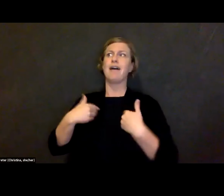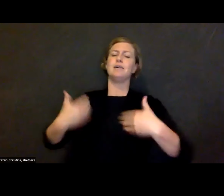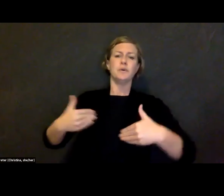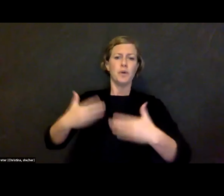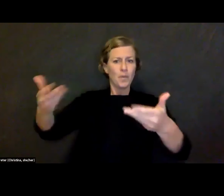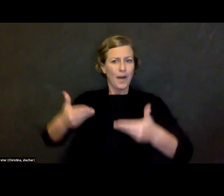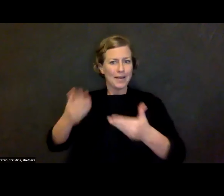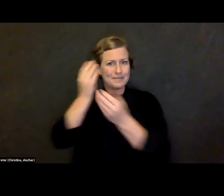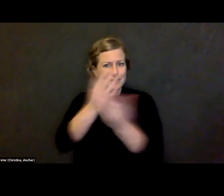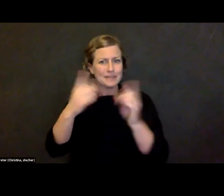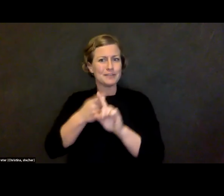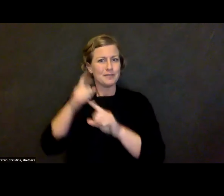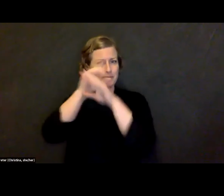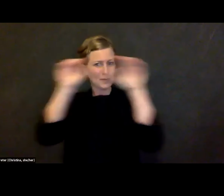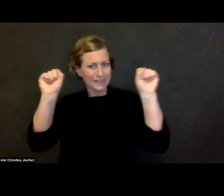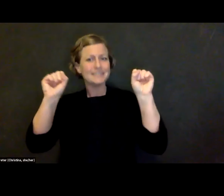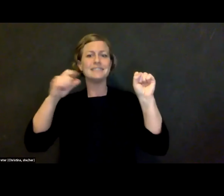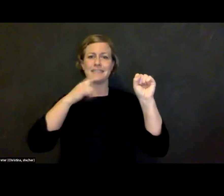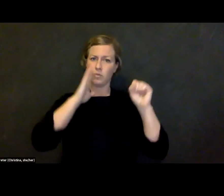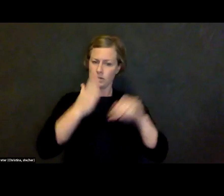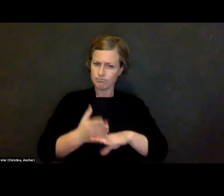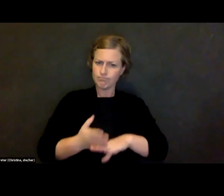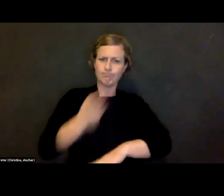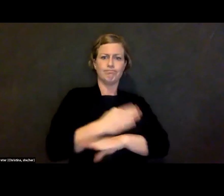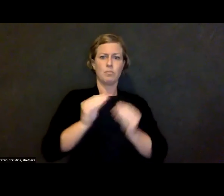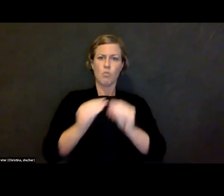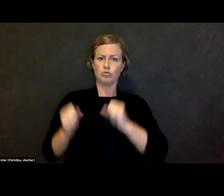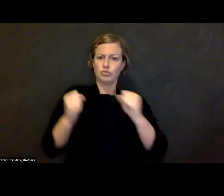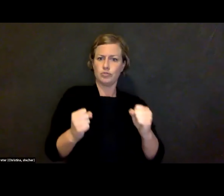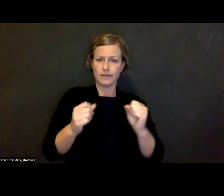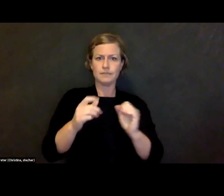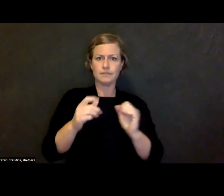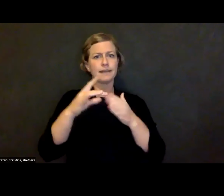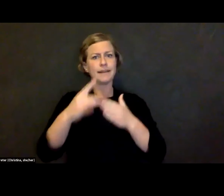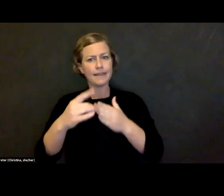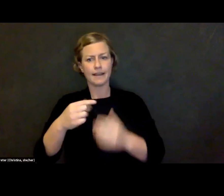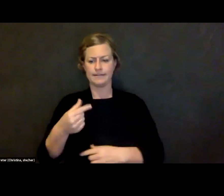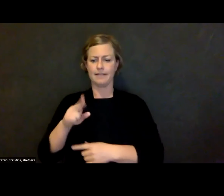the biden administration will reinstate guidance limiting immigration enforcement at courthouses and that's